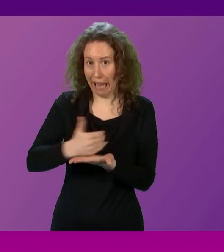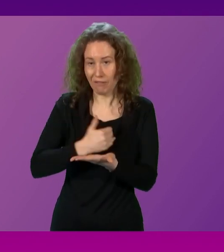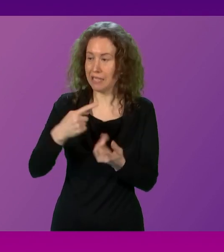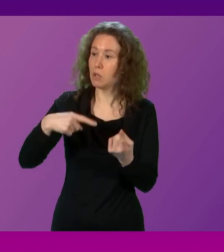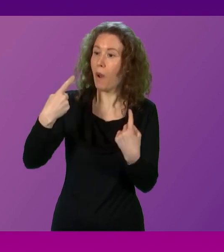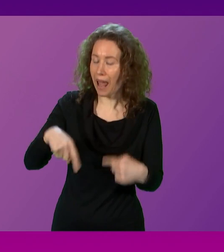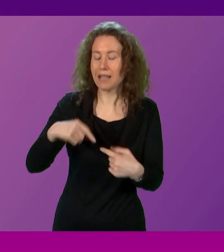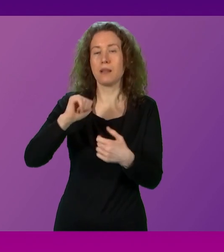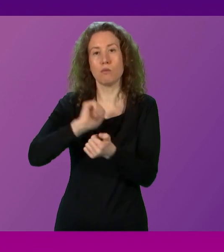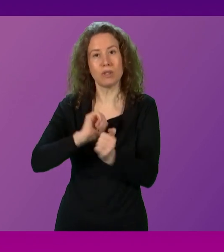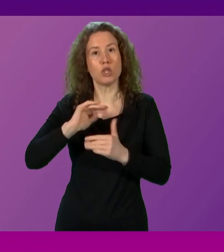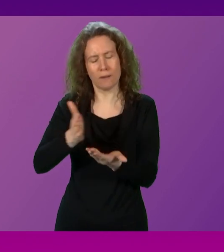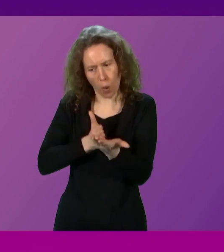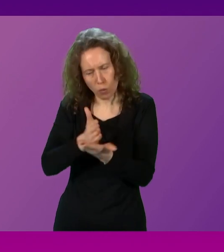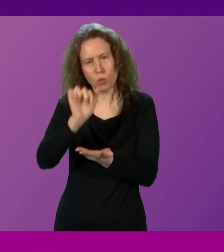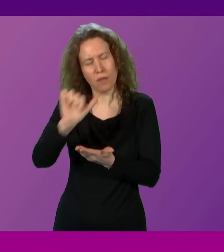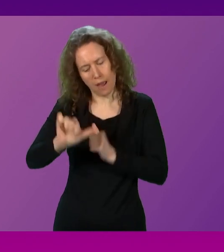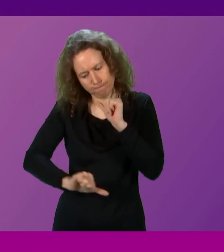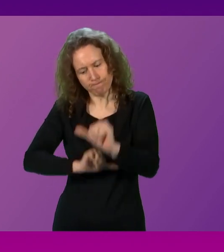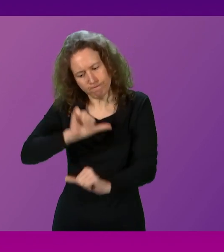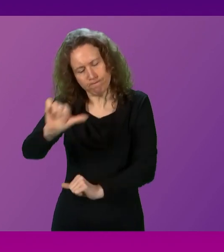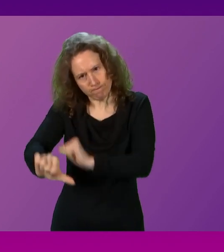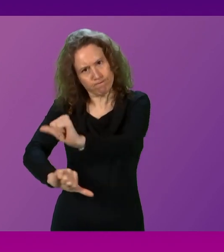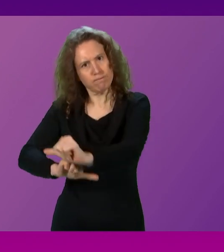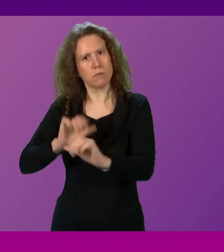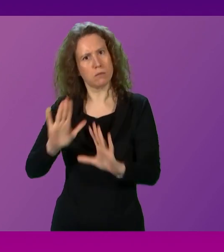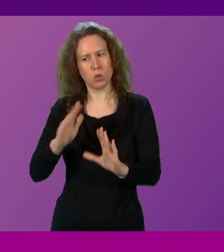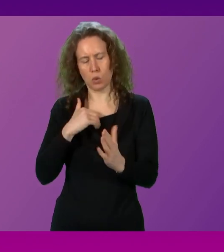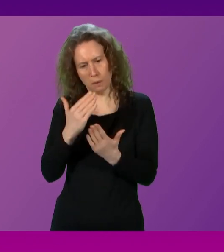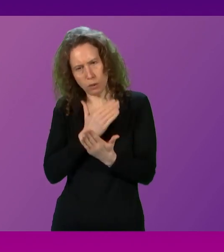to undertake its operational responsibilities in relation to an individual case.